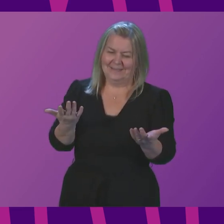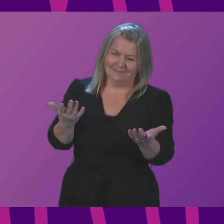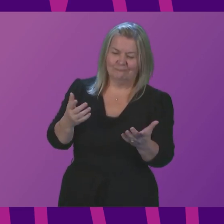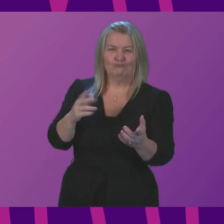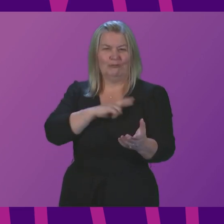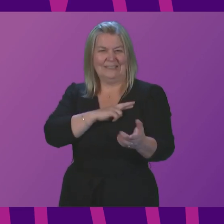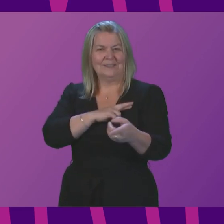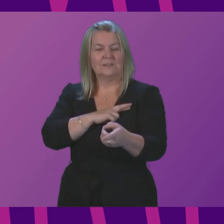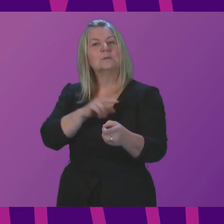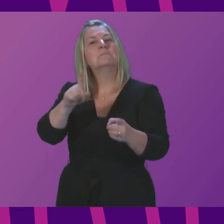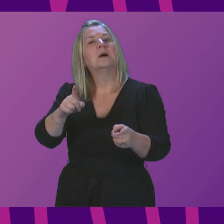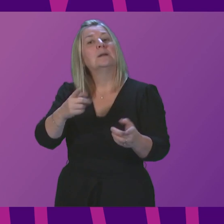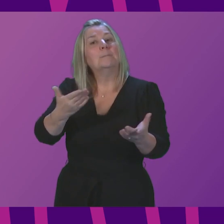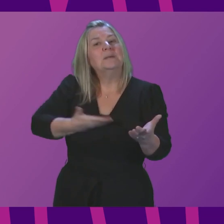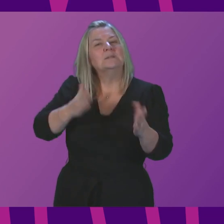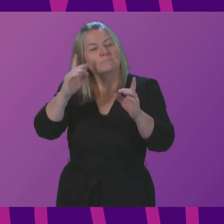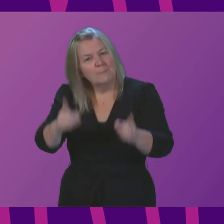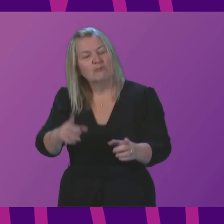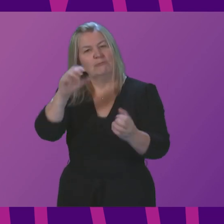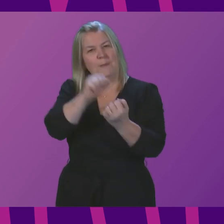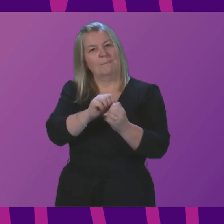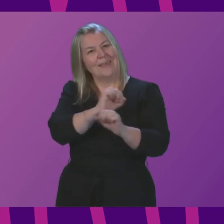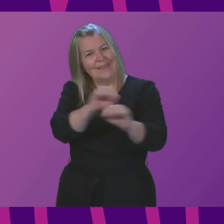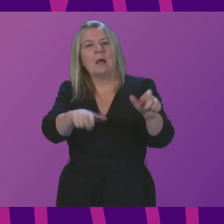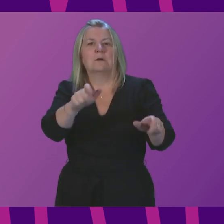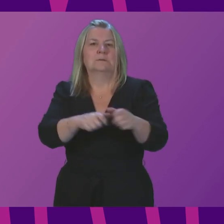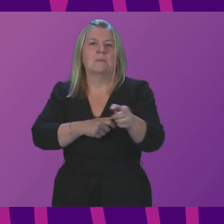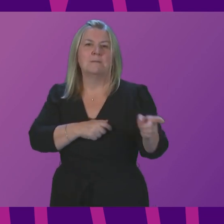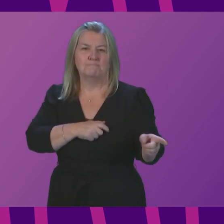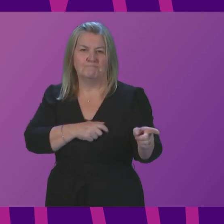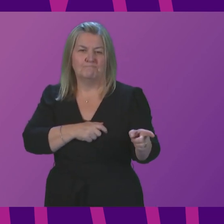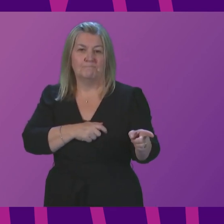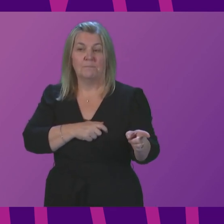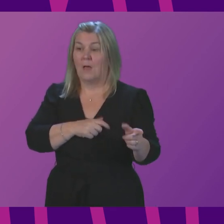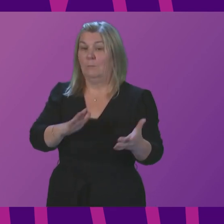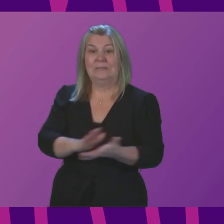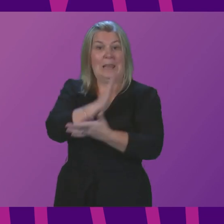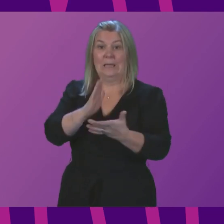their customers and consumers. On discussions with the UK Government, I would be delighted to be joined by Jamie Greene